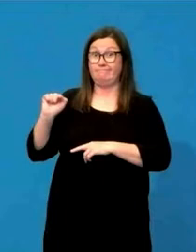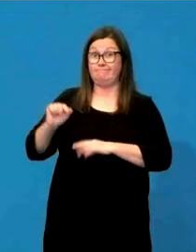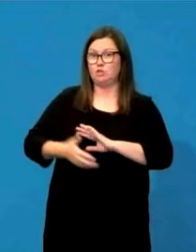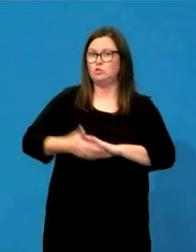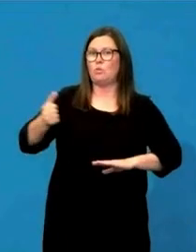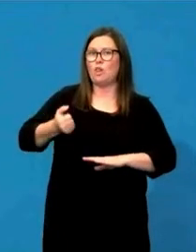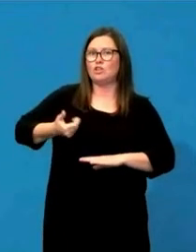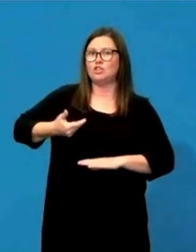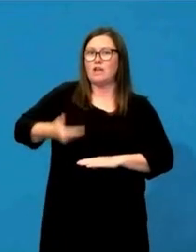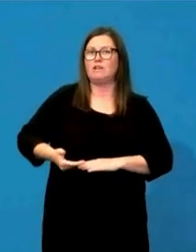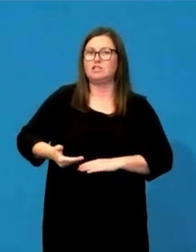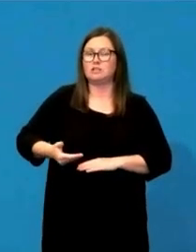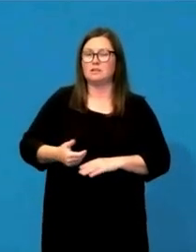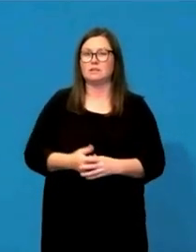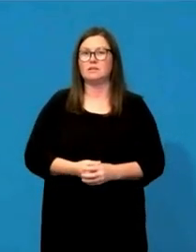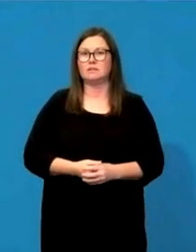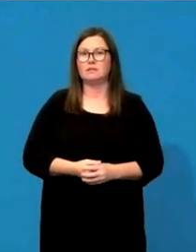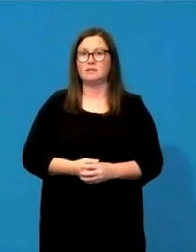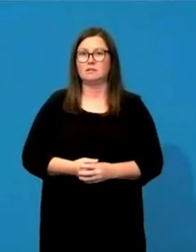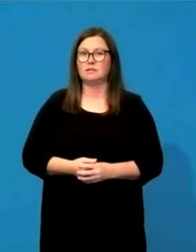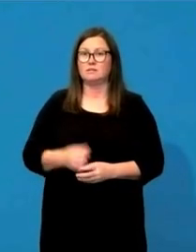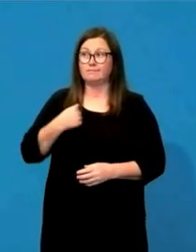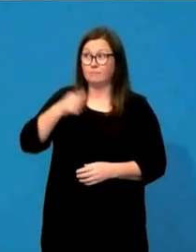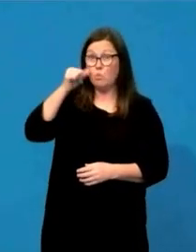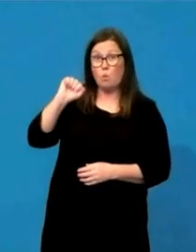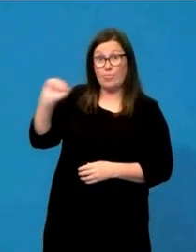is what drives me to do the work that I do.